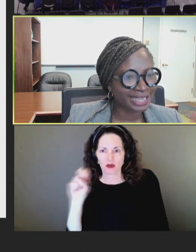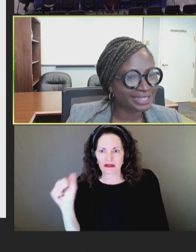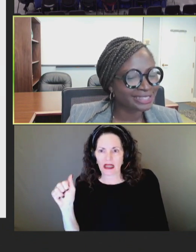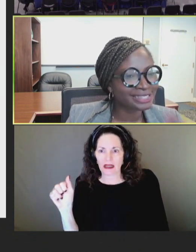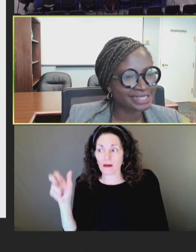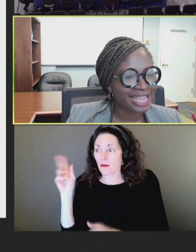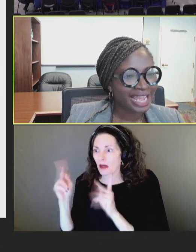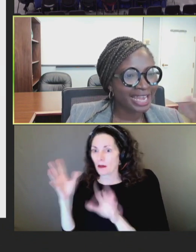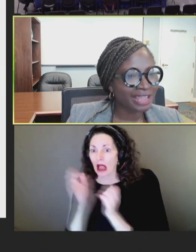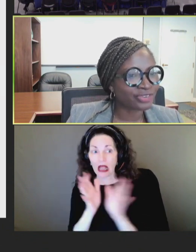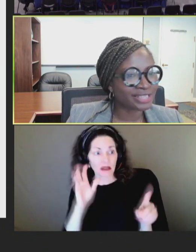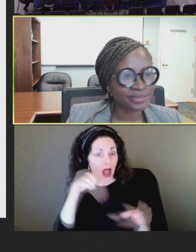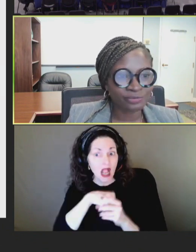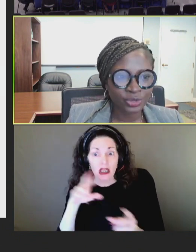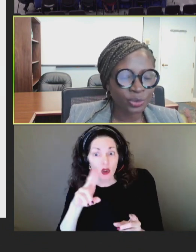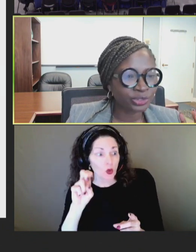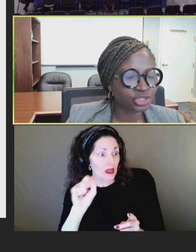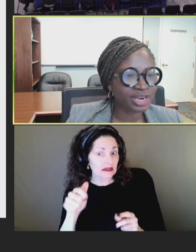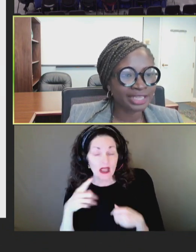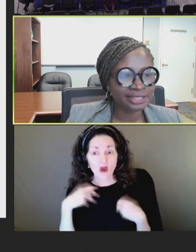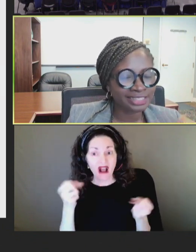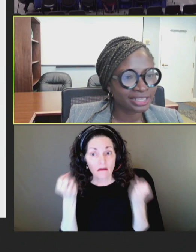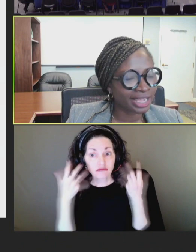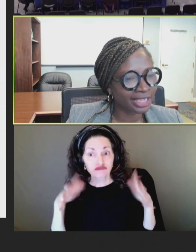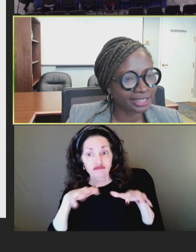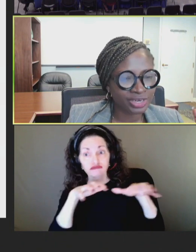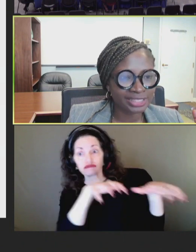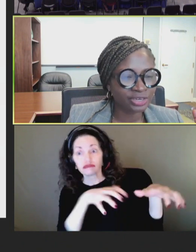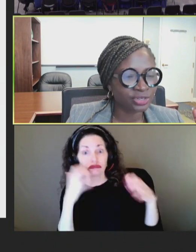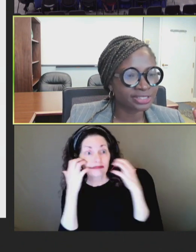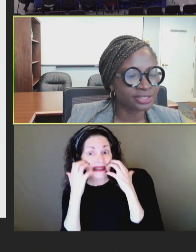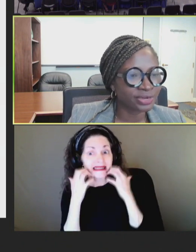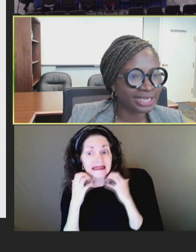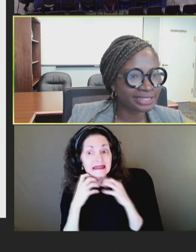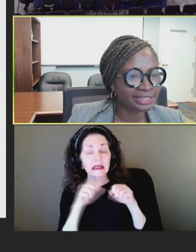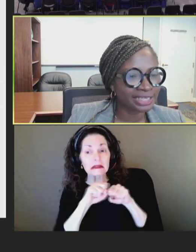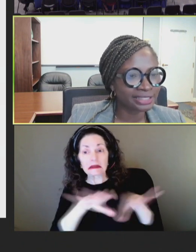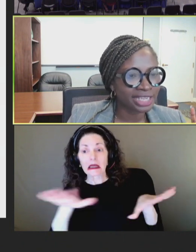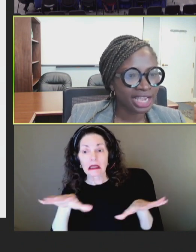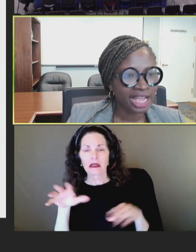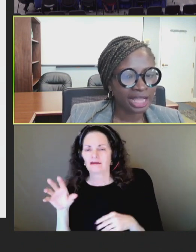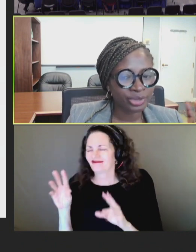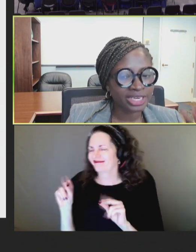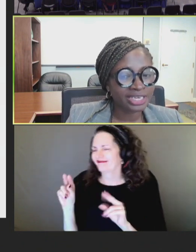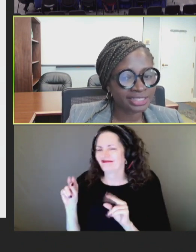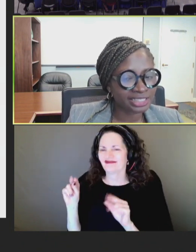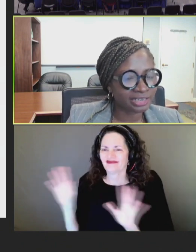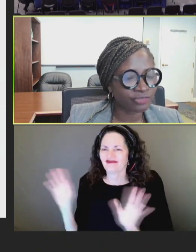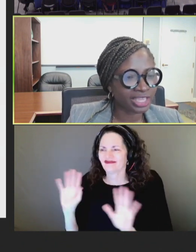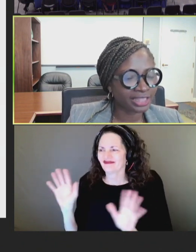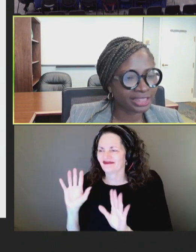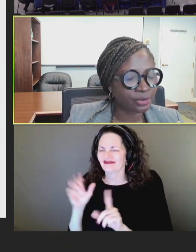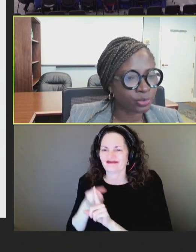Again, this is evidence of global trends across the United States. But it is significant that